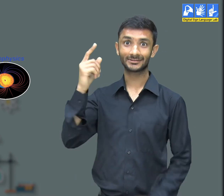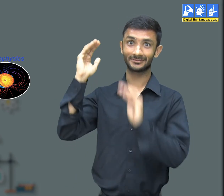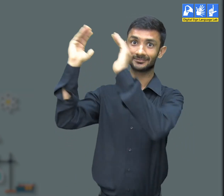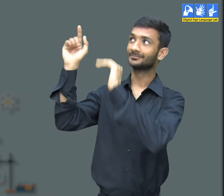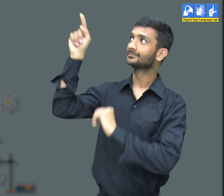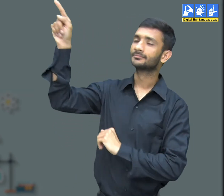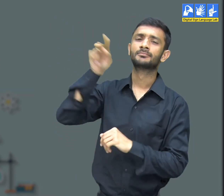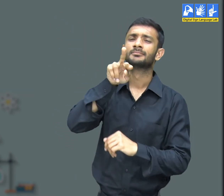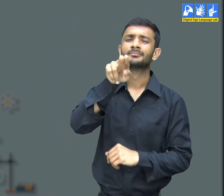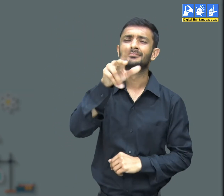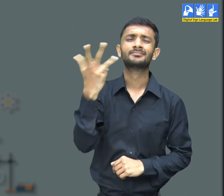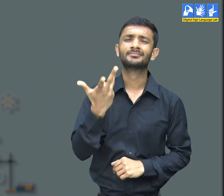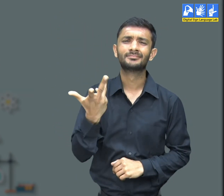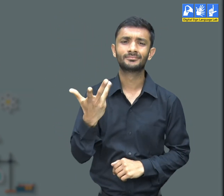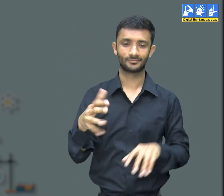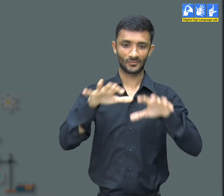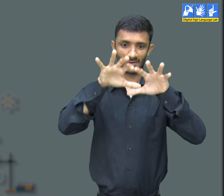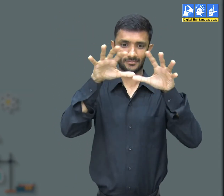First is Astrophysics.